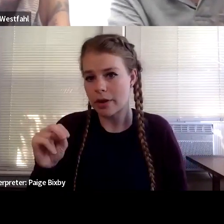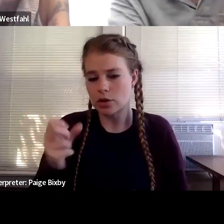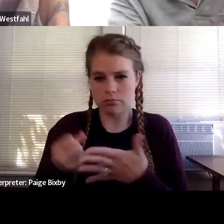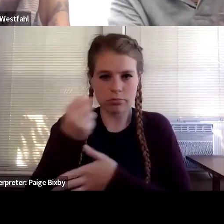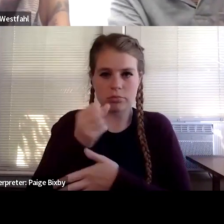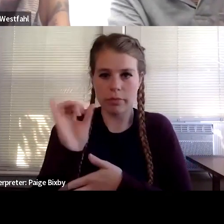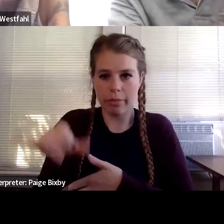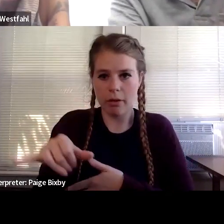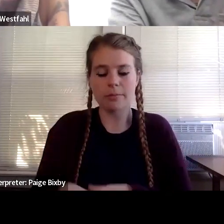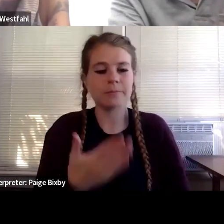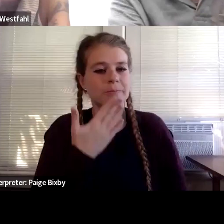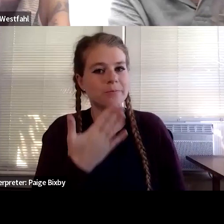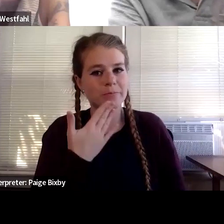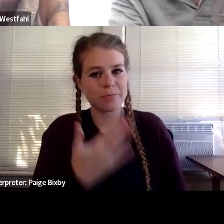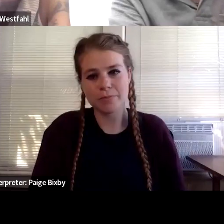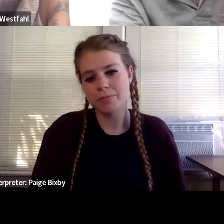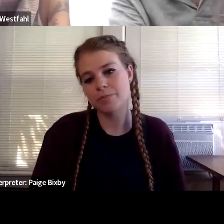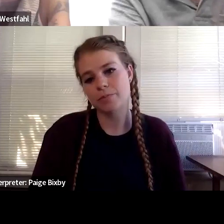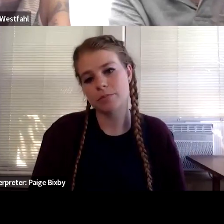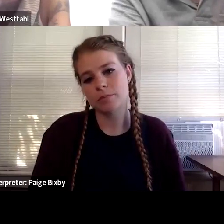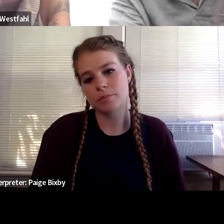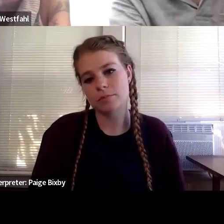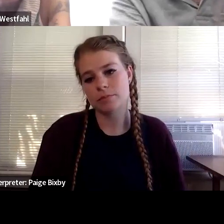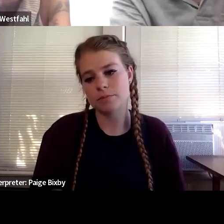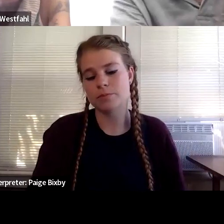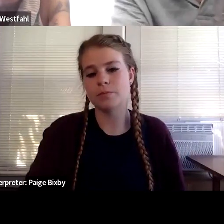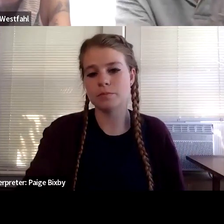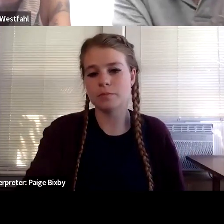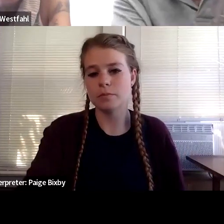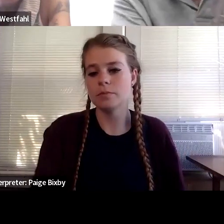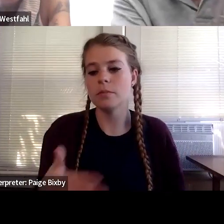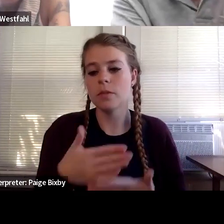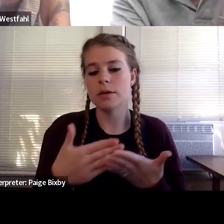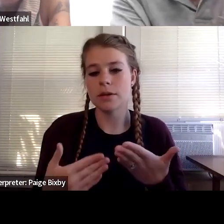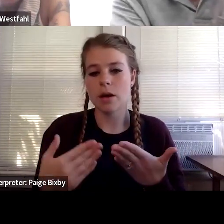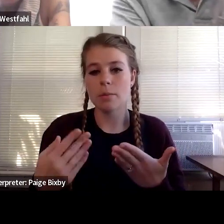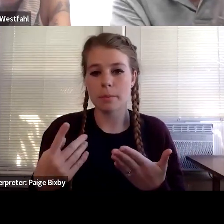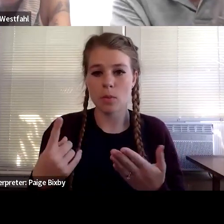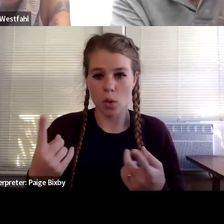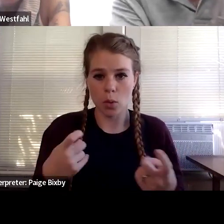Thanks all of you. So I think some of our questions we have touched on, one of the things that I think